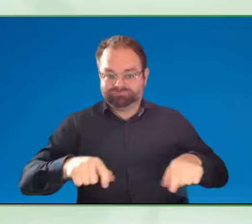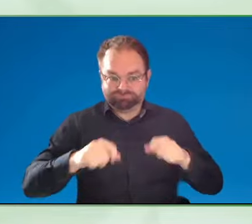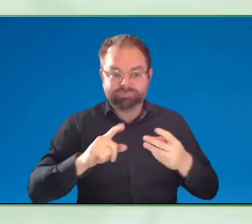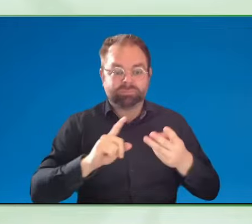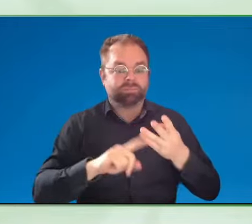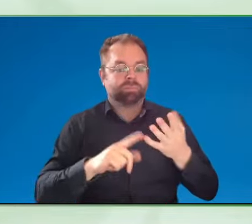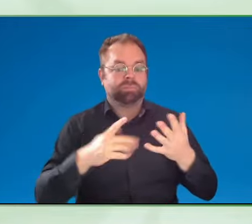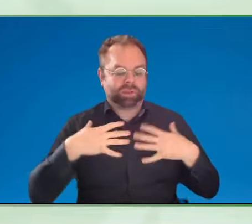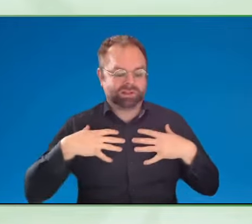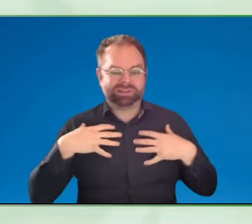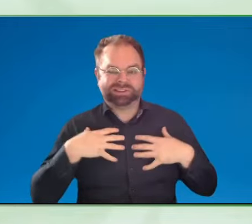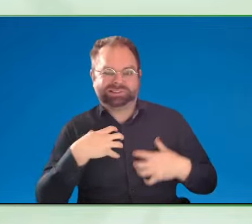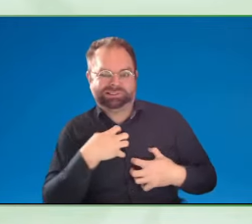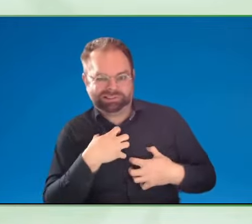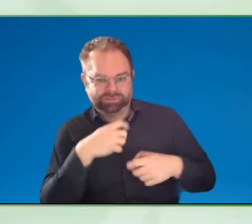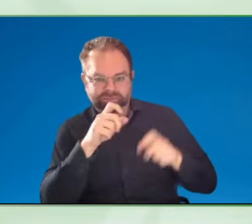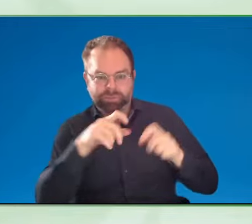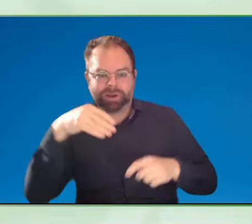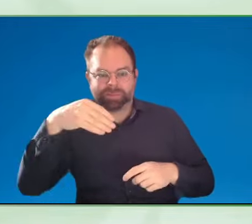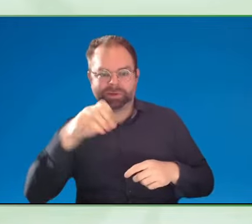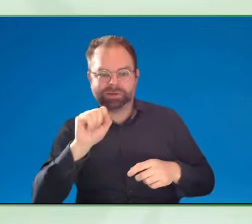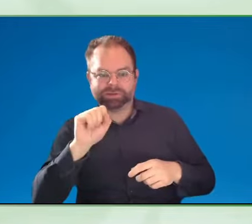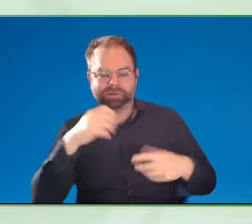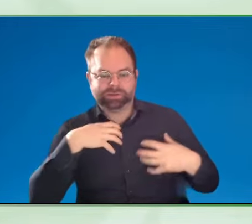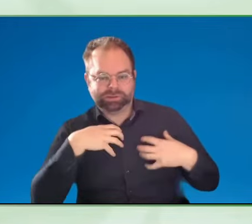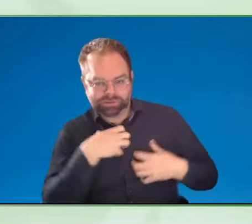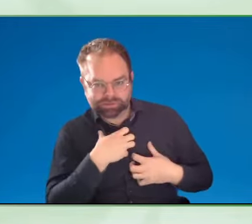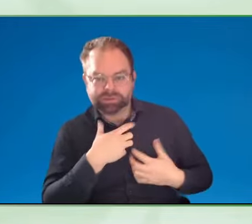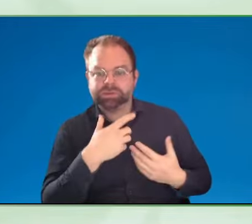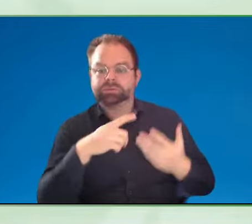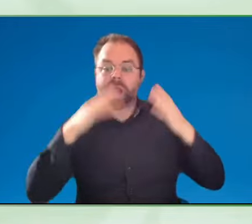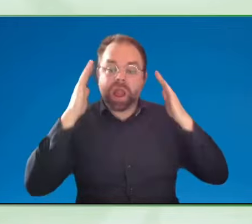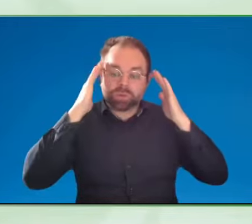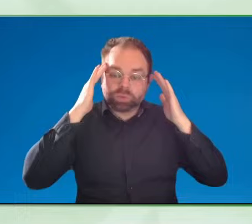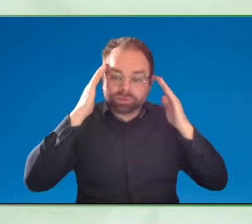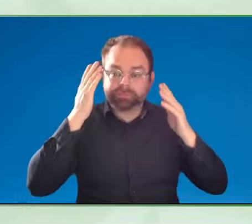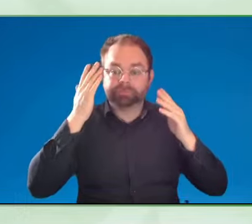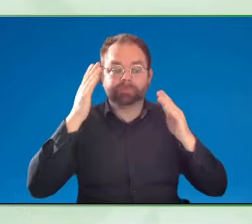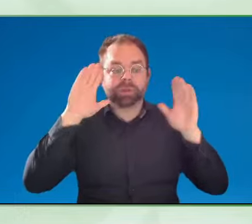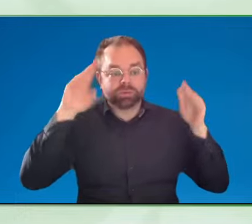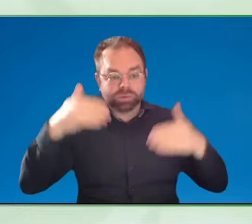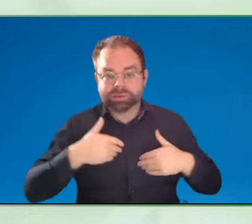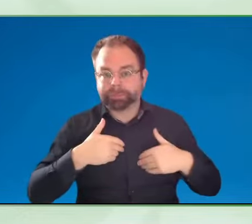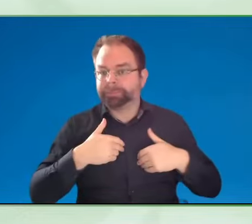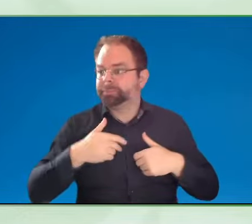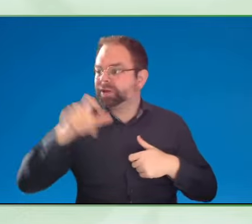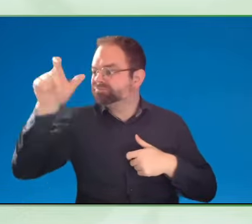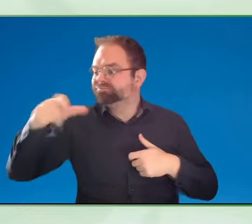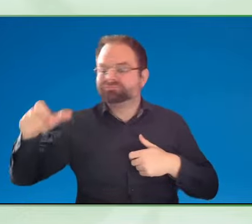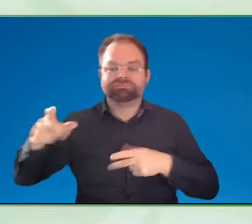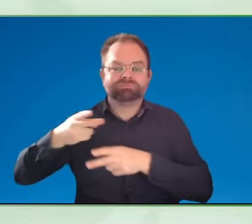And along the way I think COVID came as a blessing really because we then could really